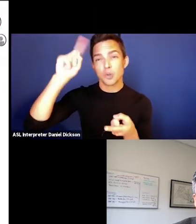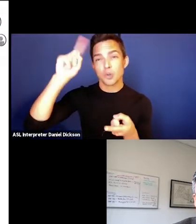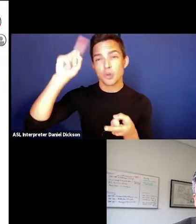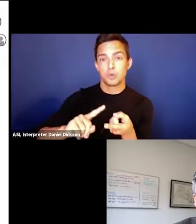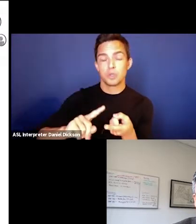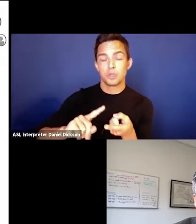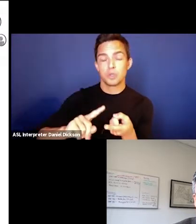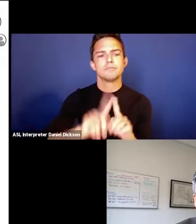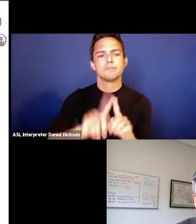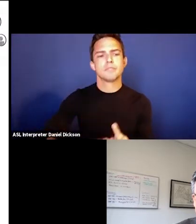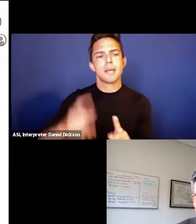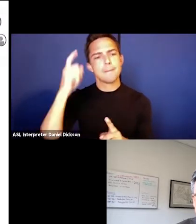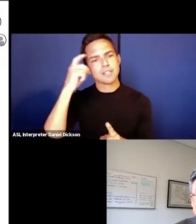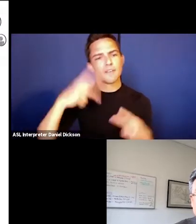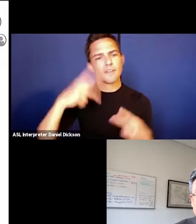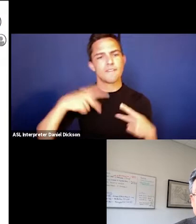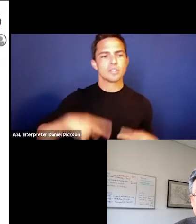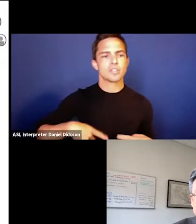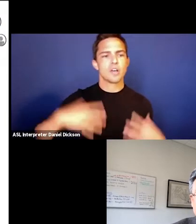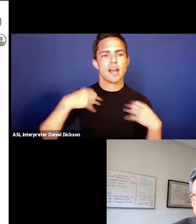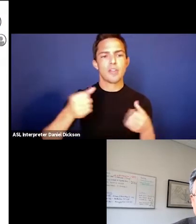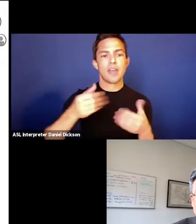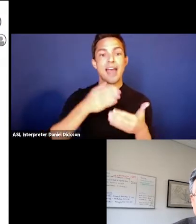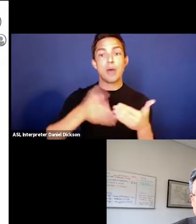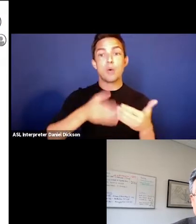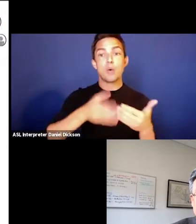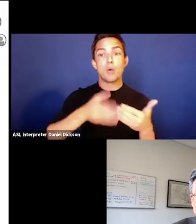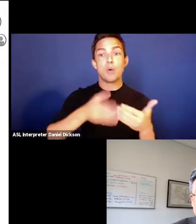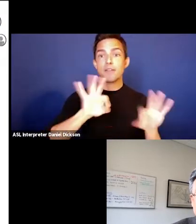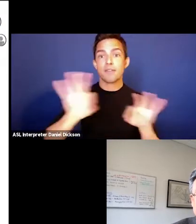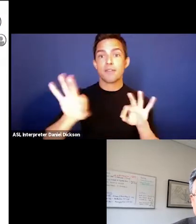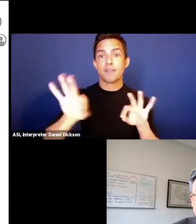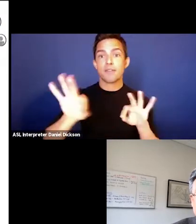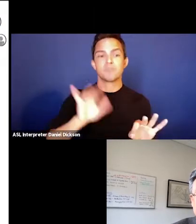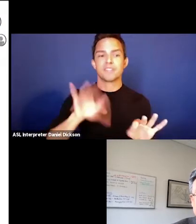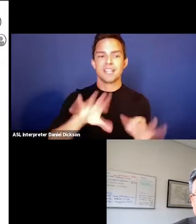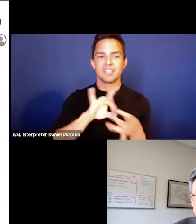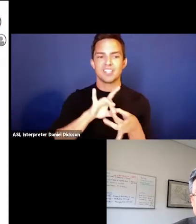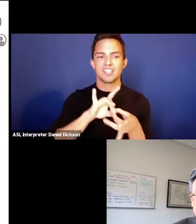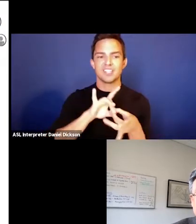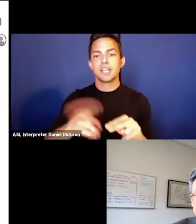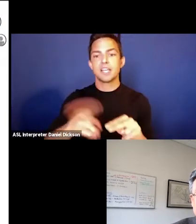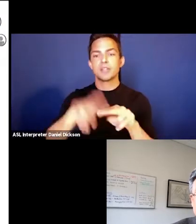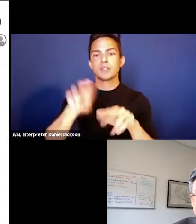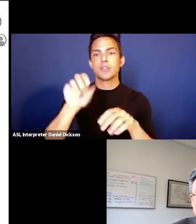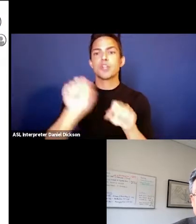mental and physical health outcomes are associated with increased social isolation and loneliness